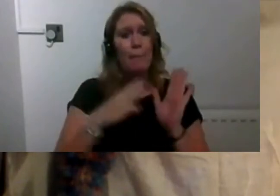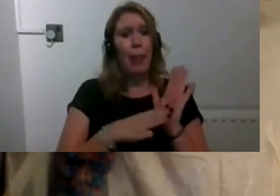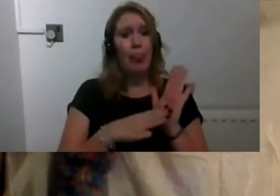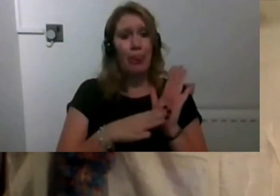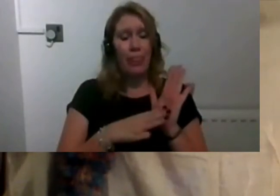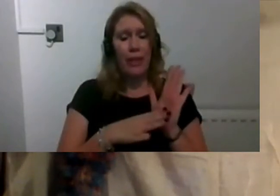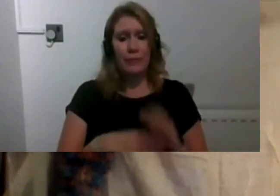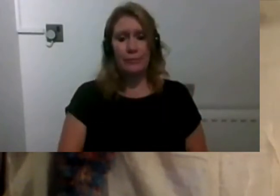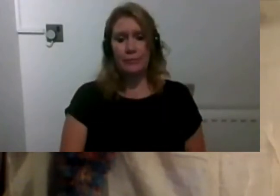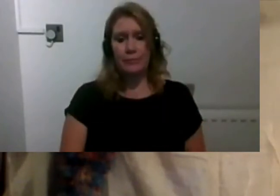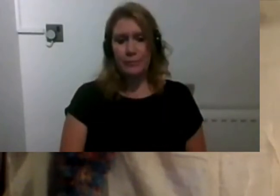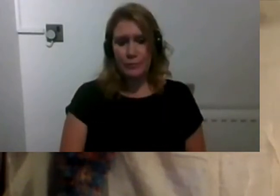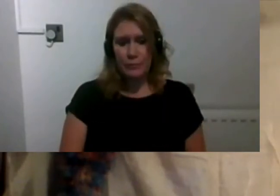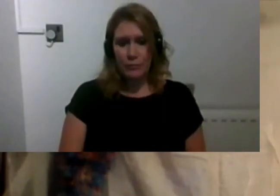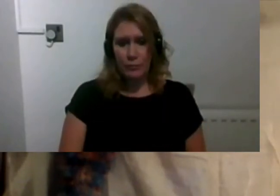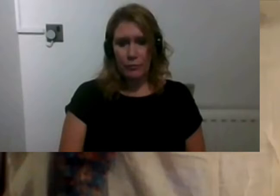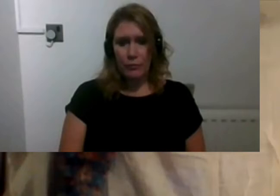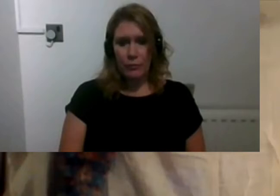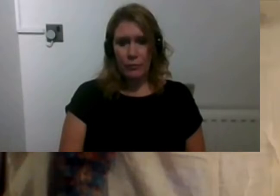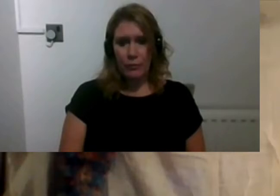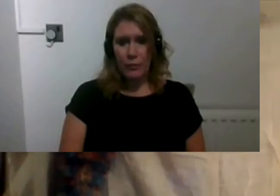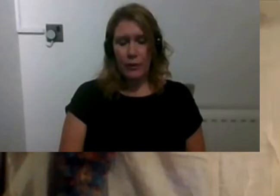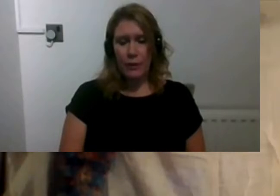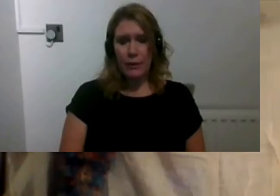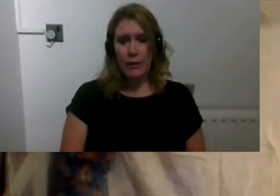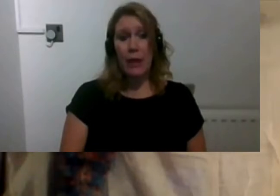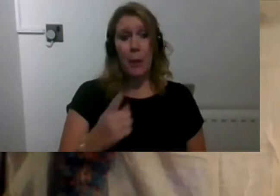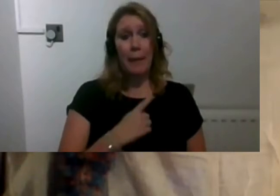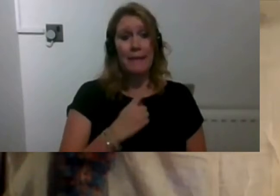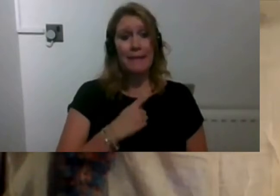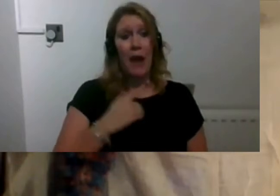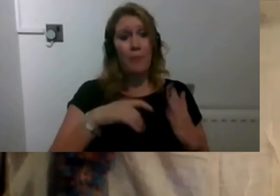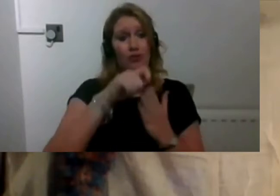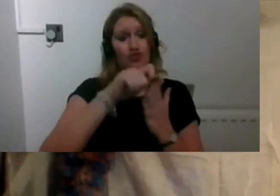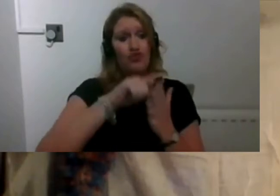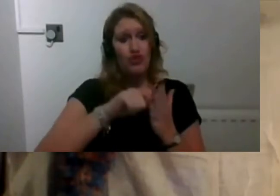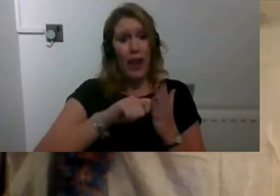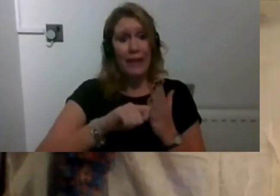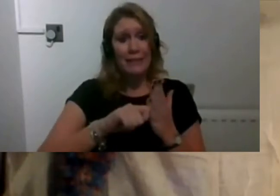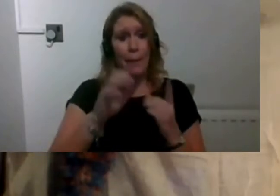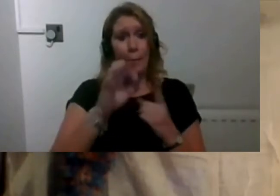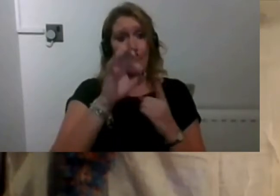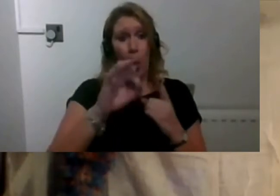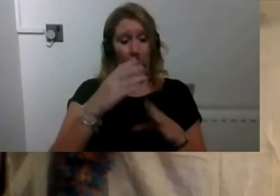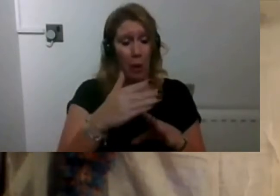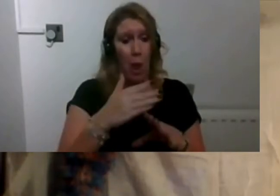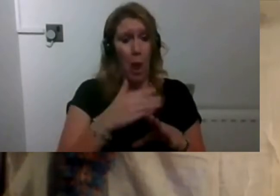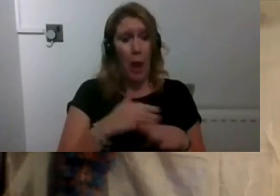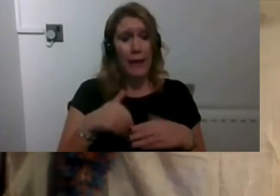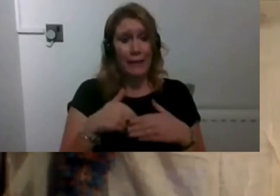because of that, and it's something I